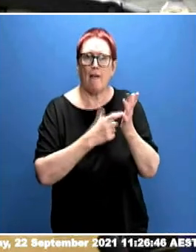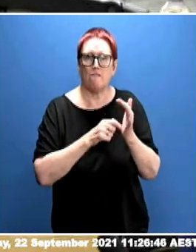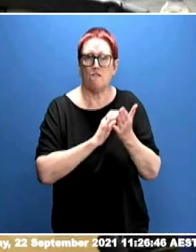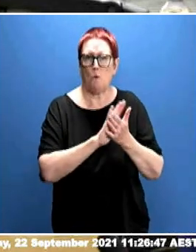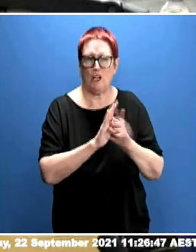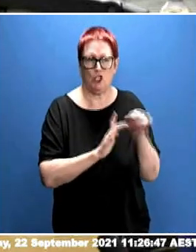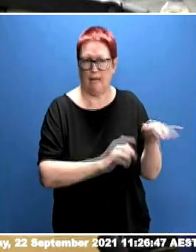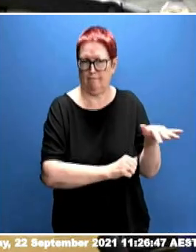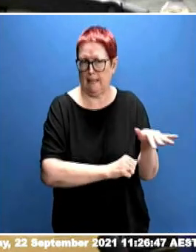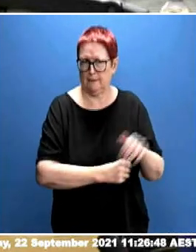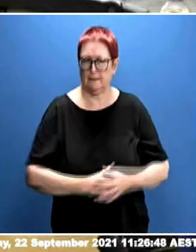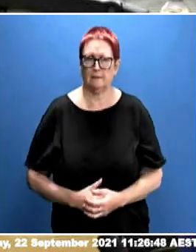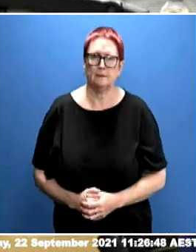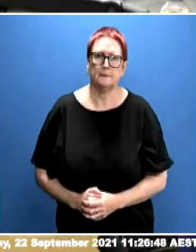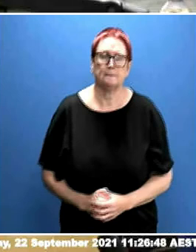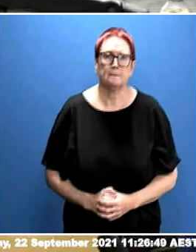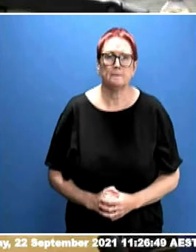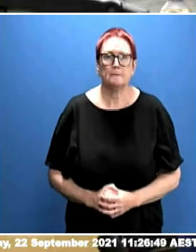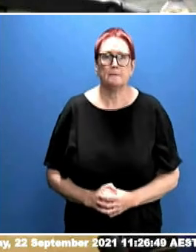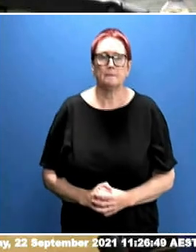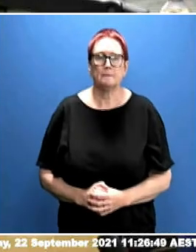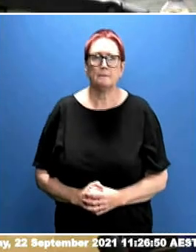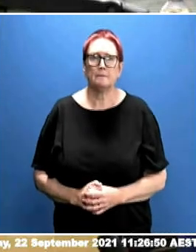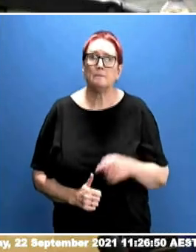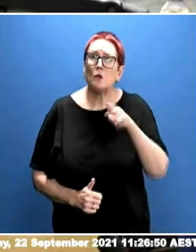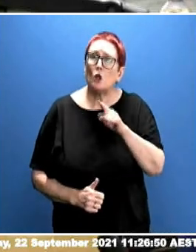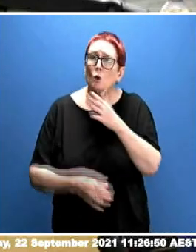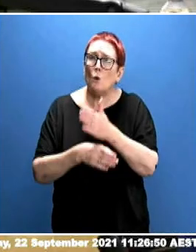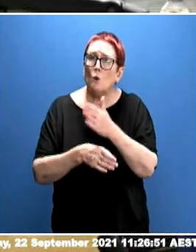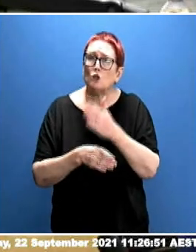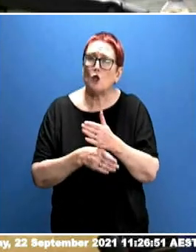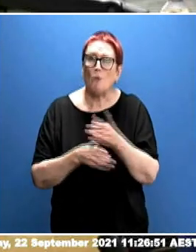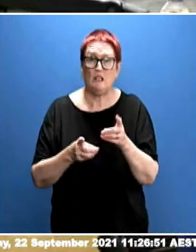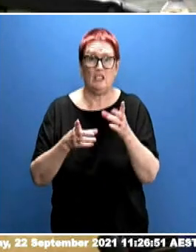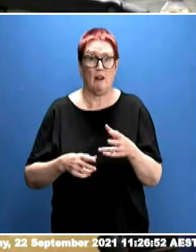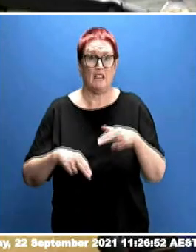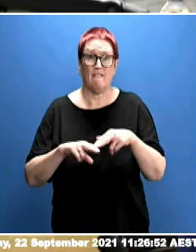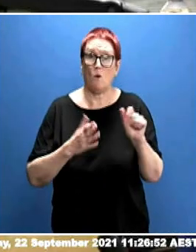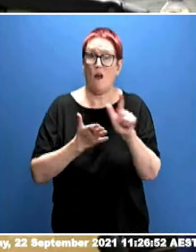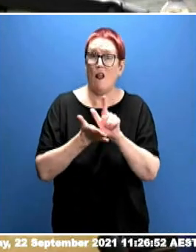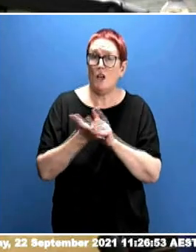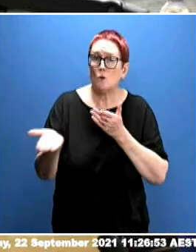In your role as the Managing Director of the Legal Services, can you tell us